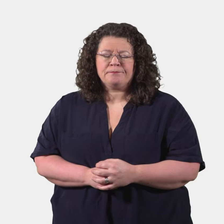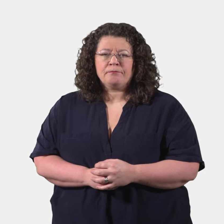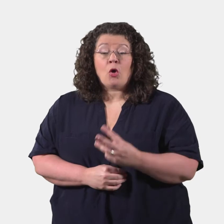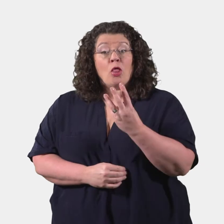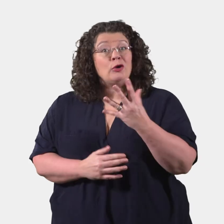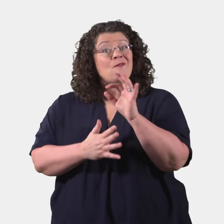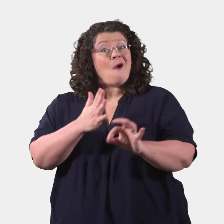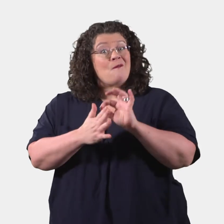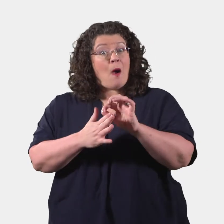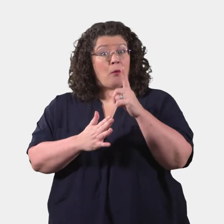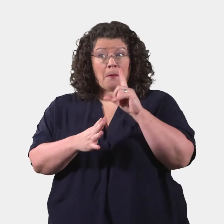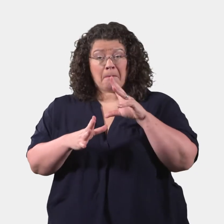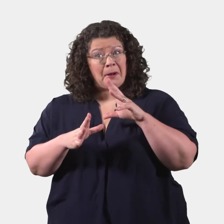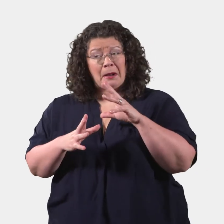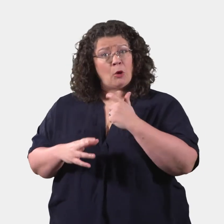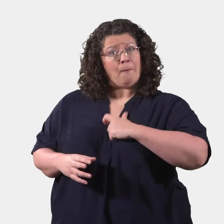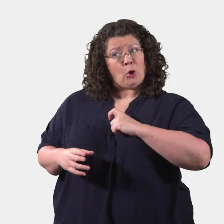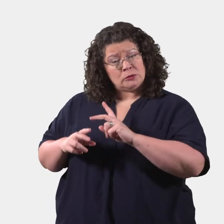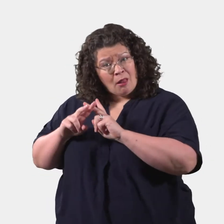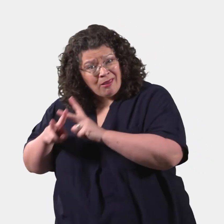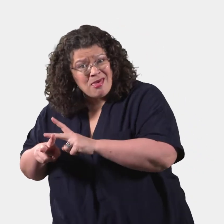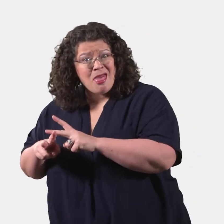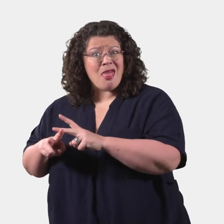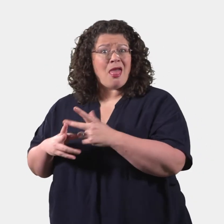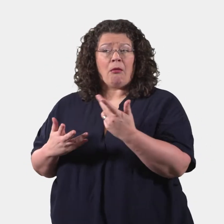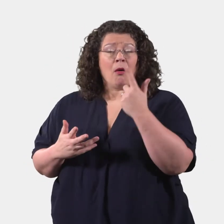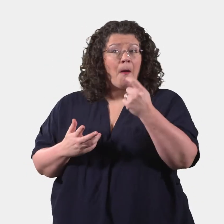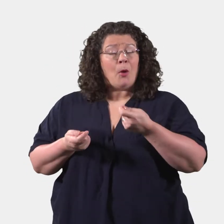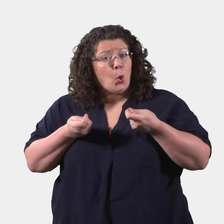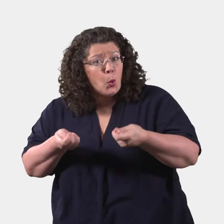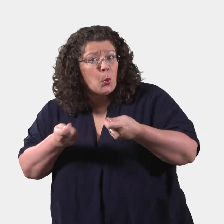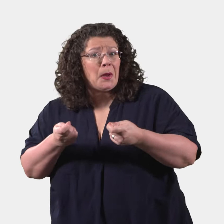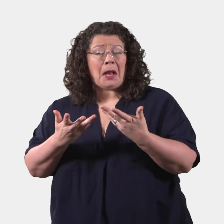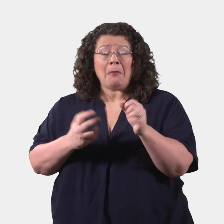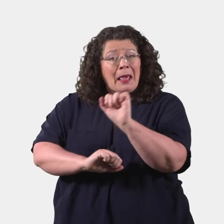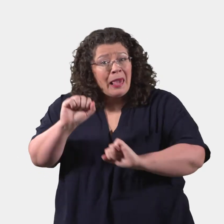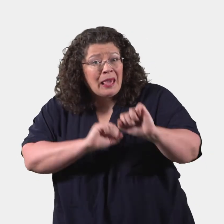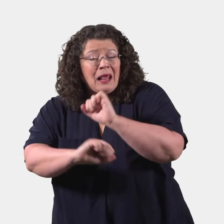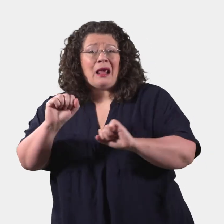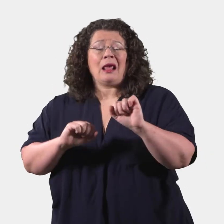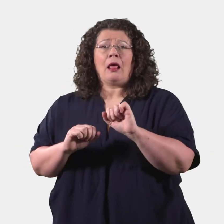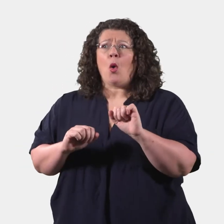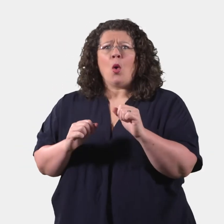The 35 hours could be spent helping them with personal care, doing things like cooking and cleaning